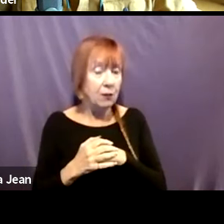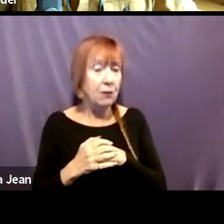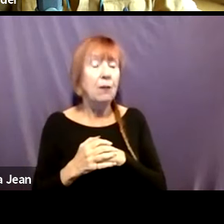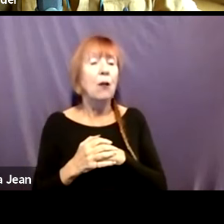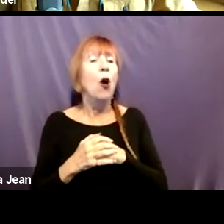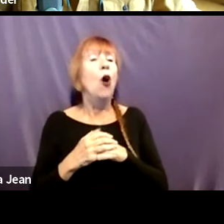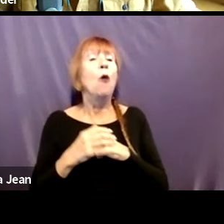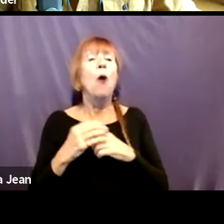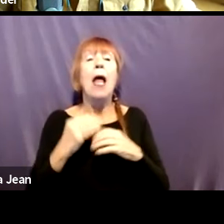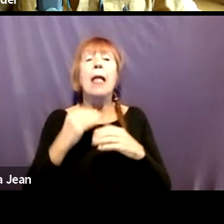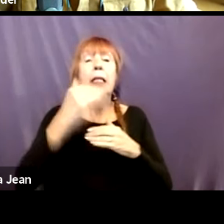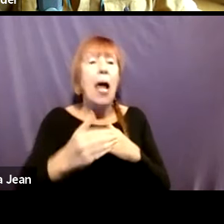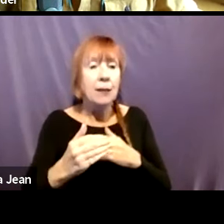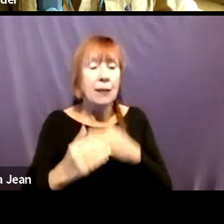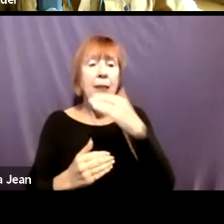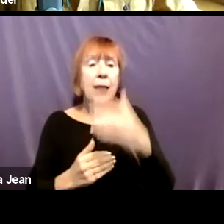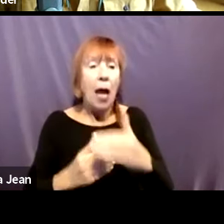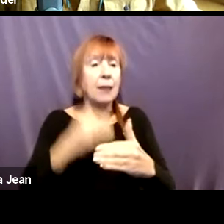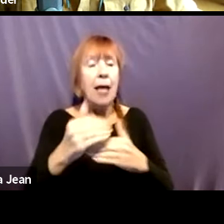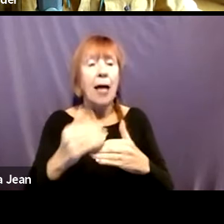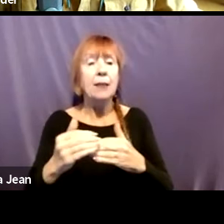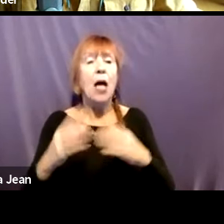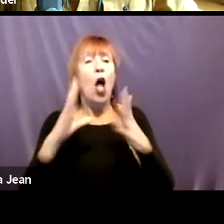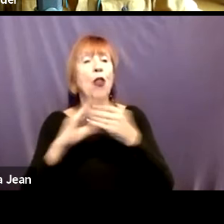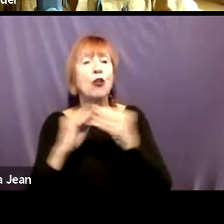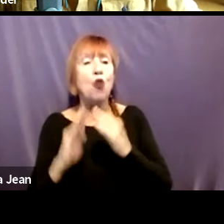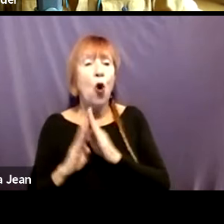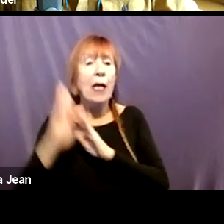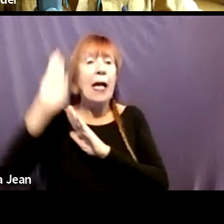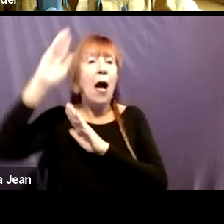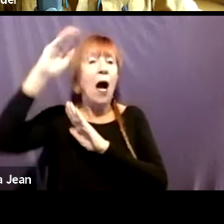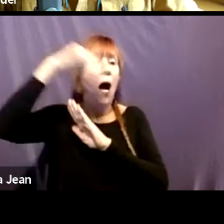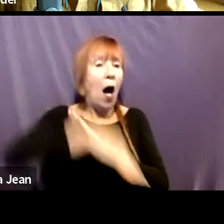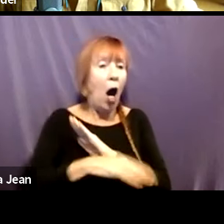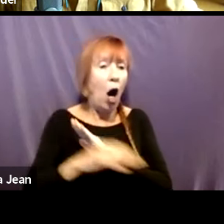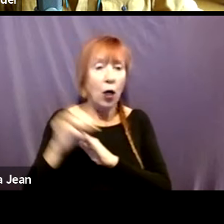What's the story arc, the character arc? And so, yeah, that's what it is for me.